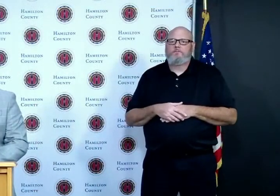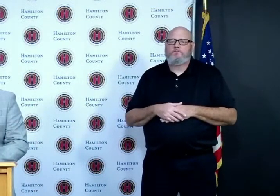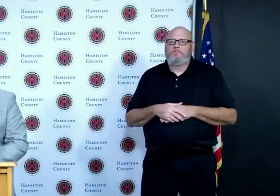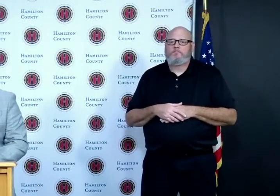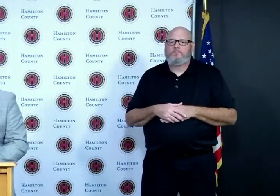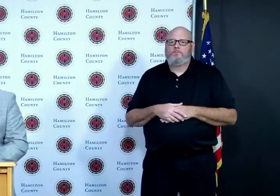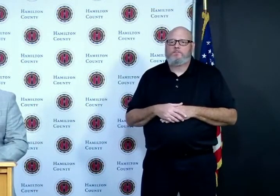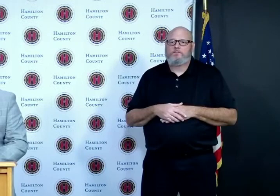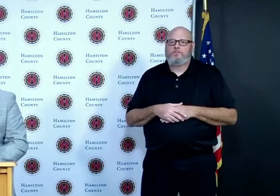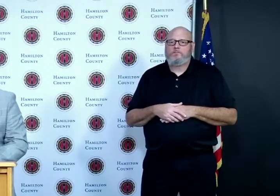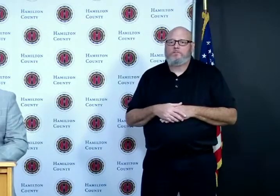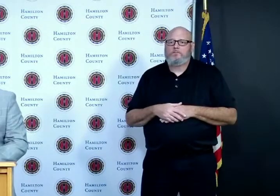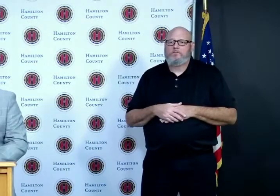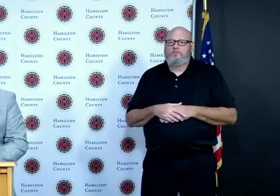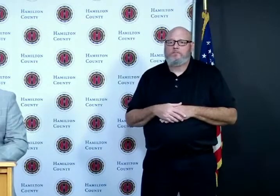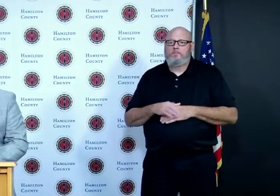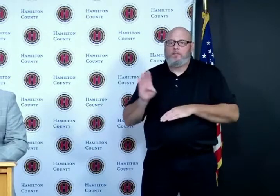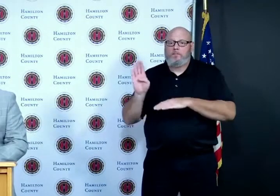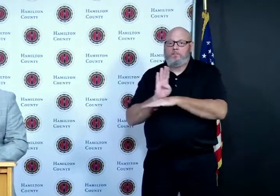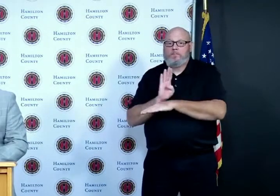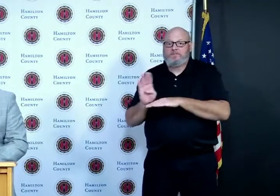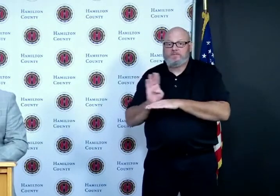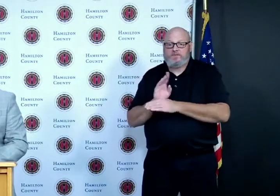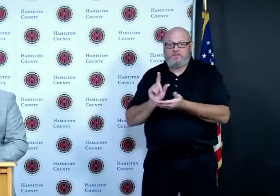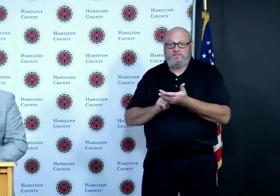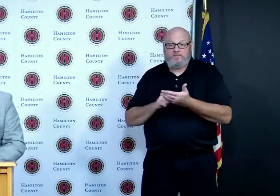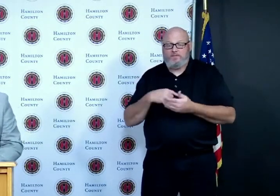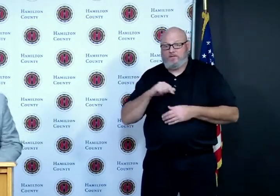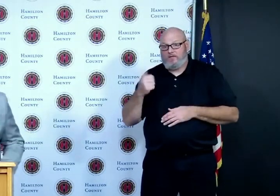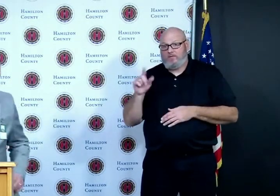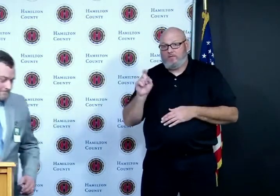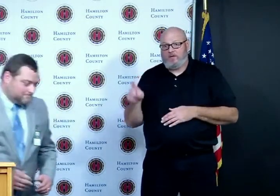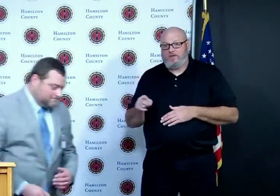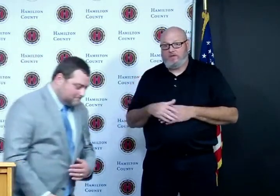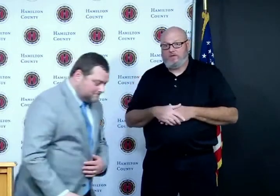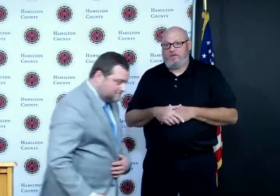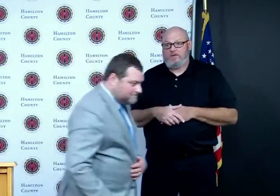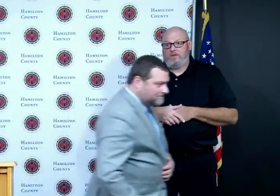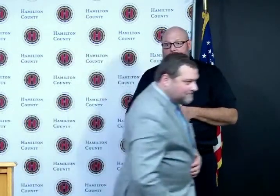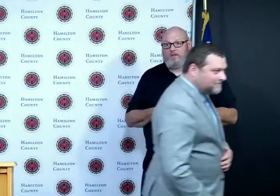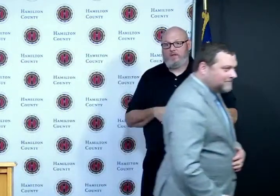question to let's let's try Holly at first and and I think she'll probably be able to